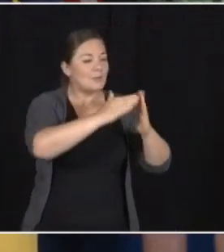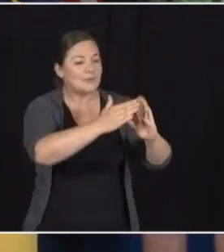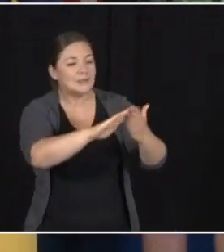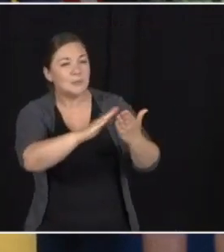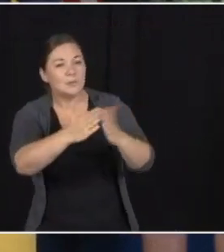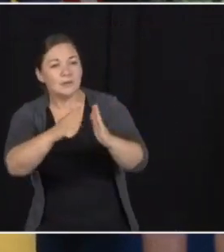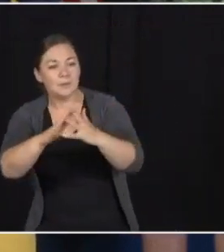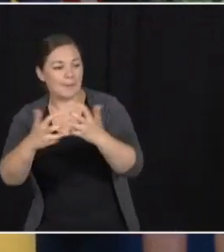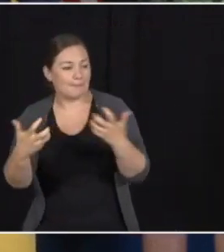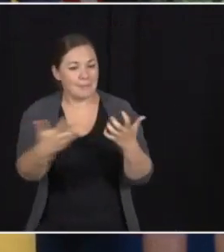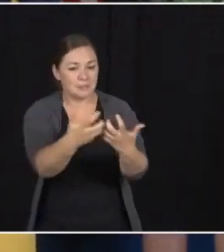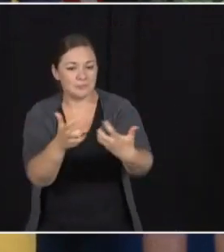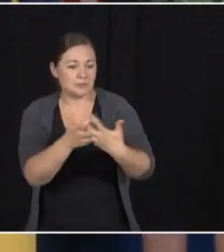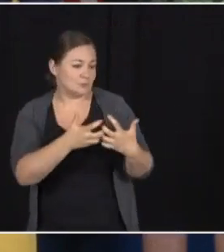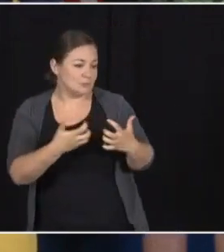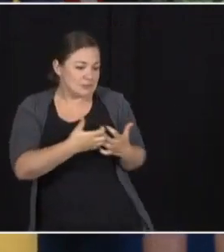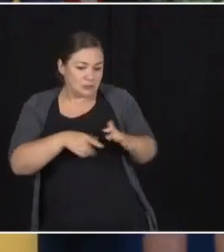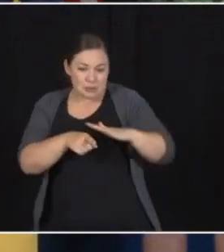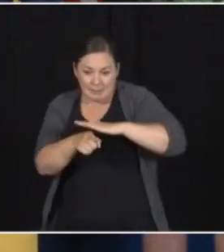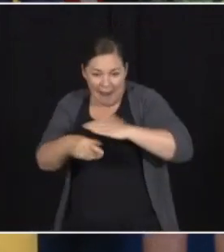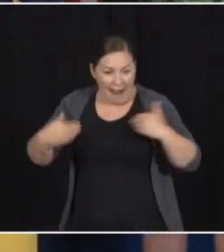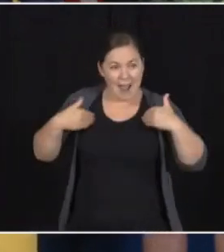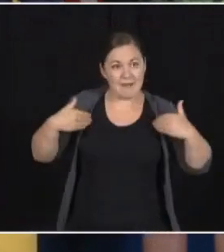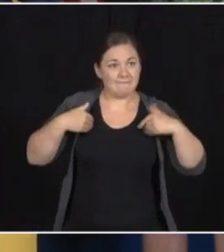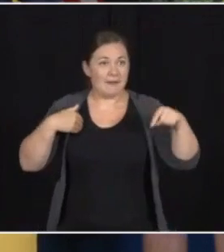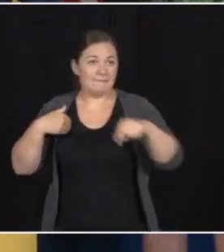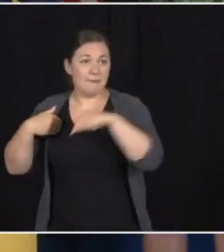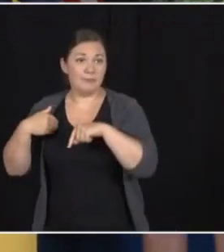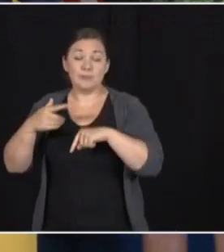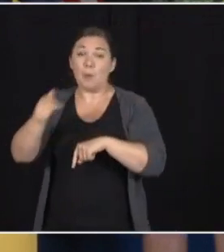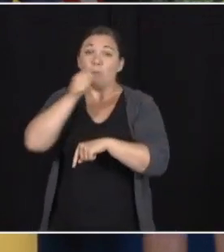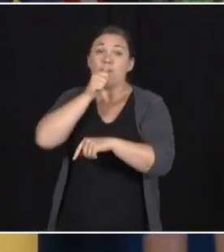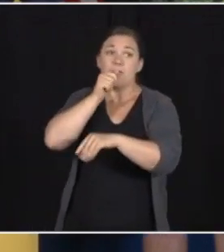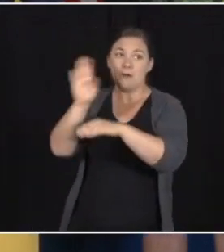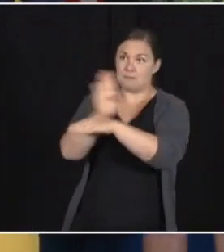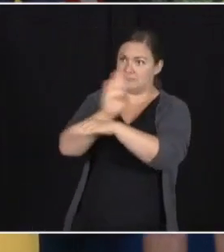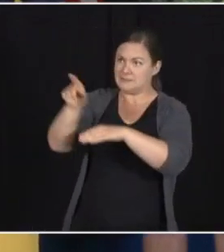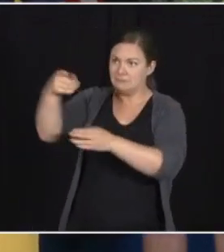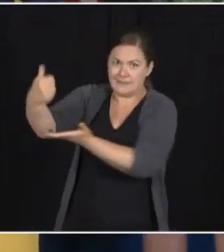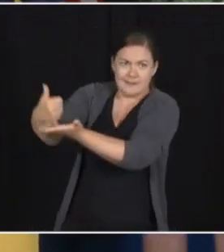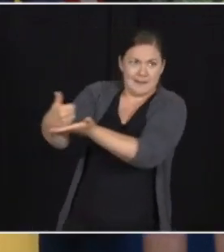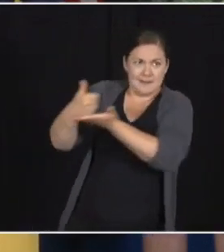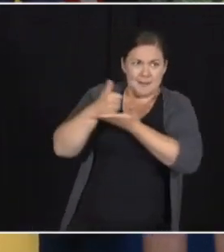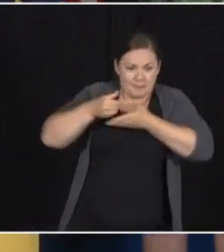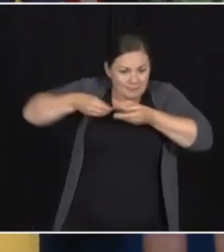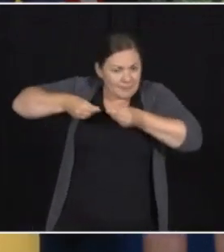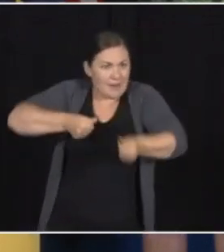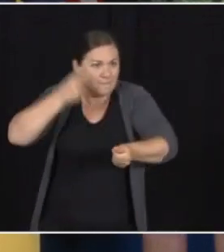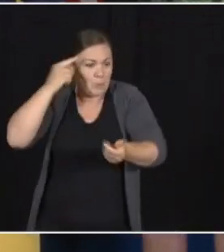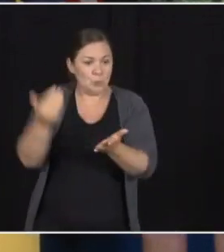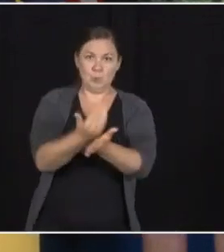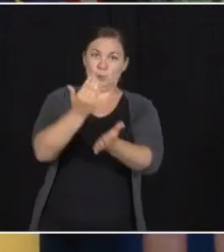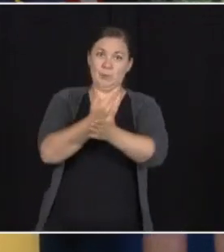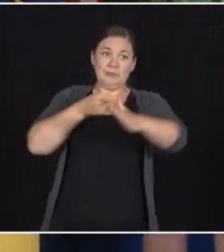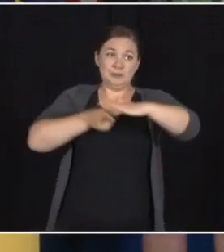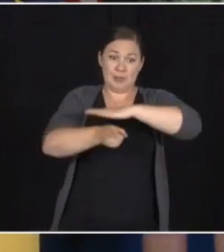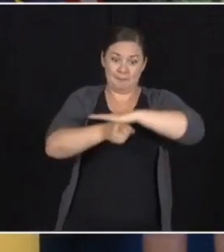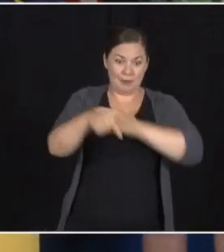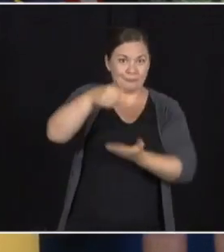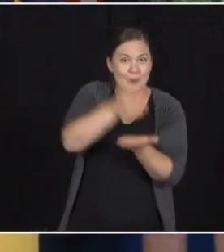communities, to have the private sector help pay for the new stations and at the same time build or housing options. And we have already proven these